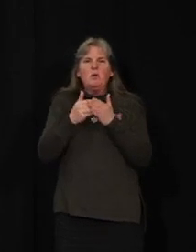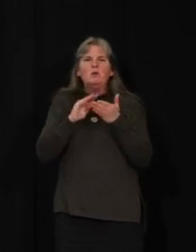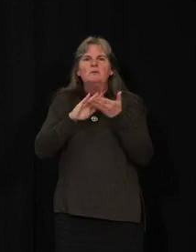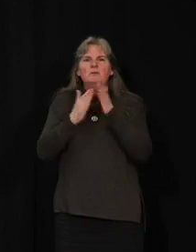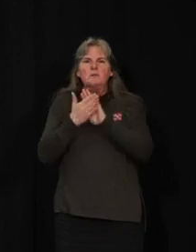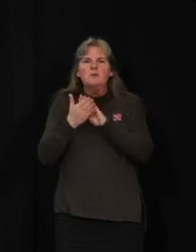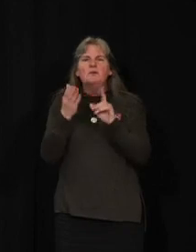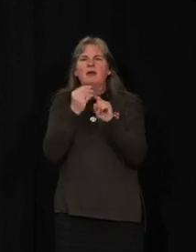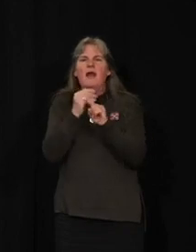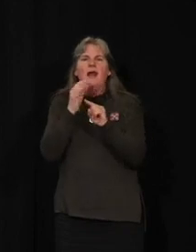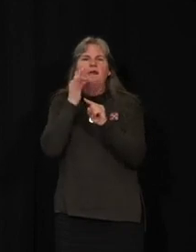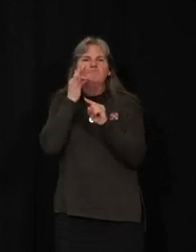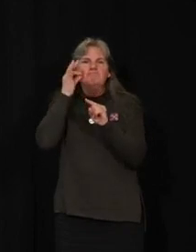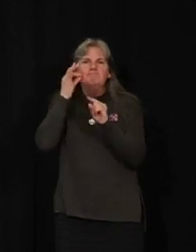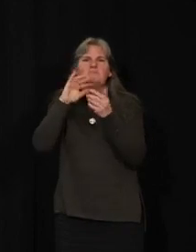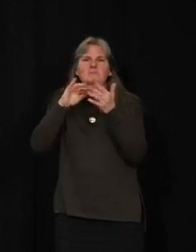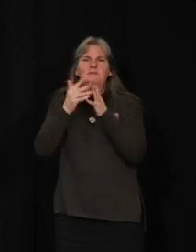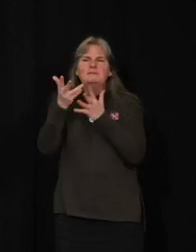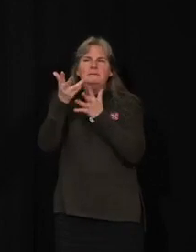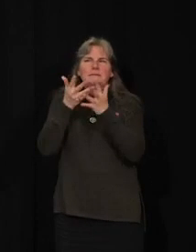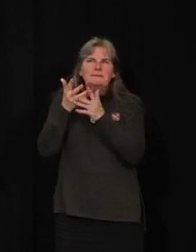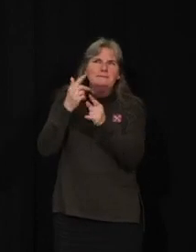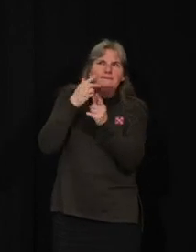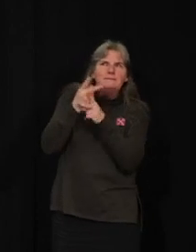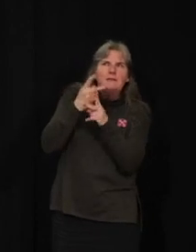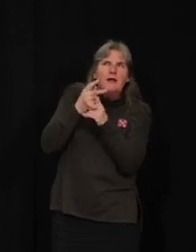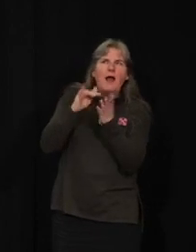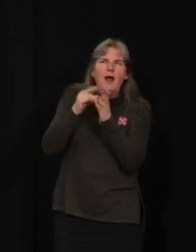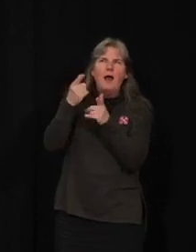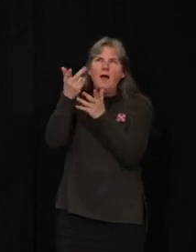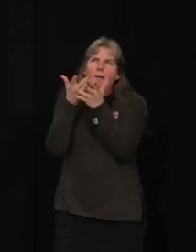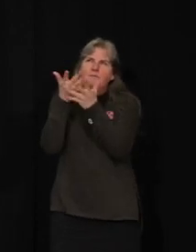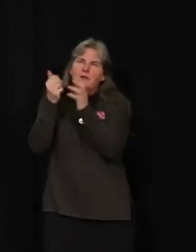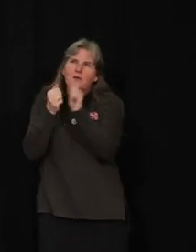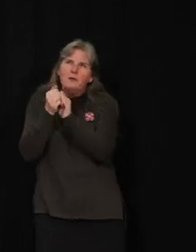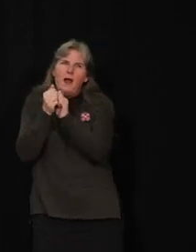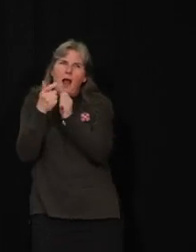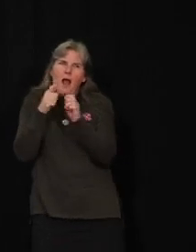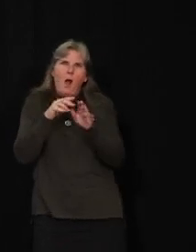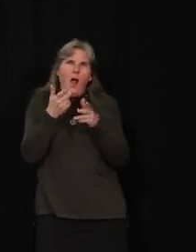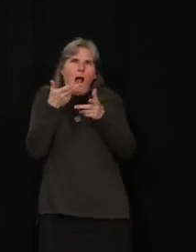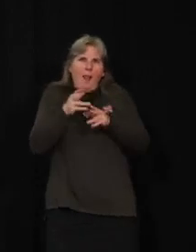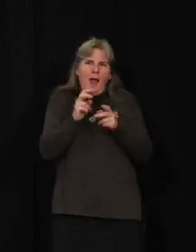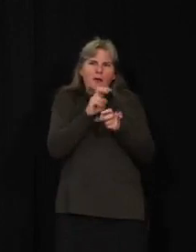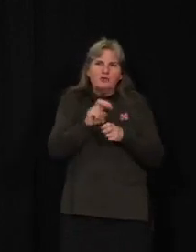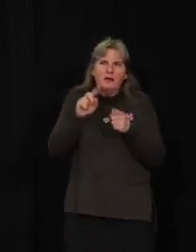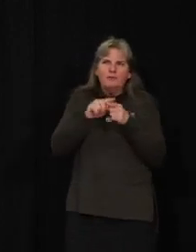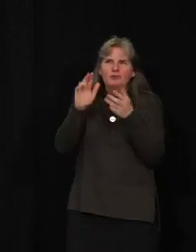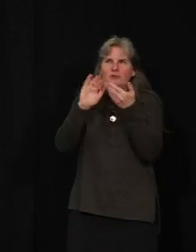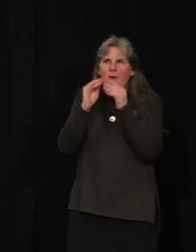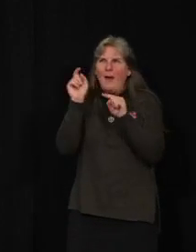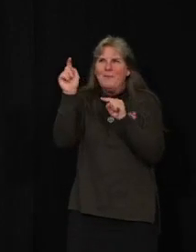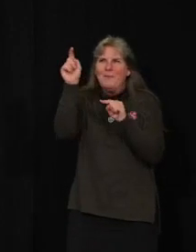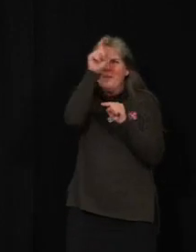and municipal governments, we will consider how to lift this restriction safely. It is very important that this